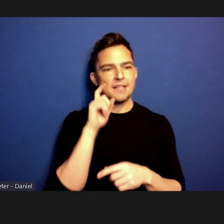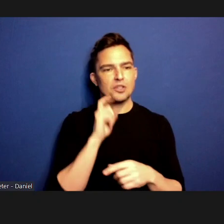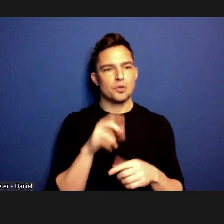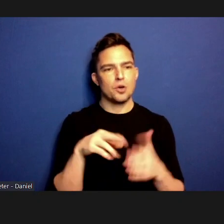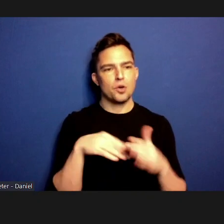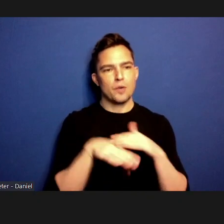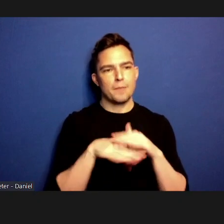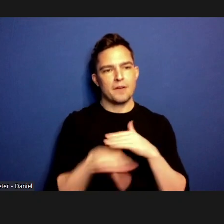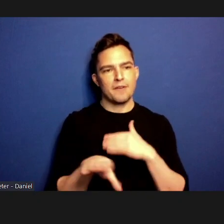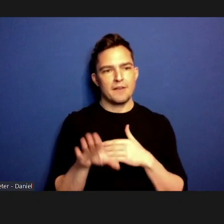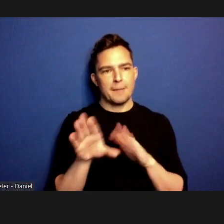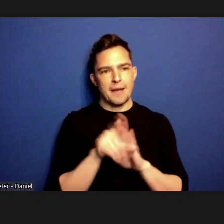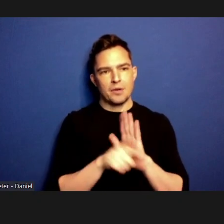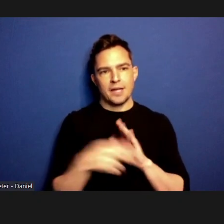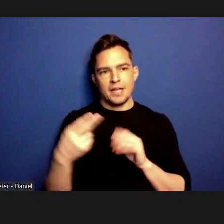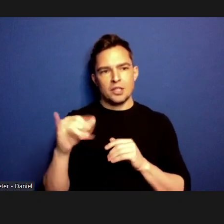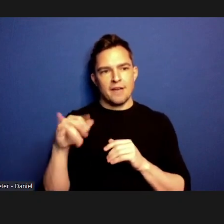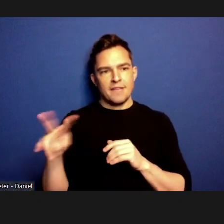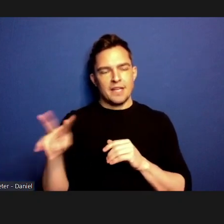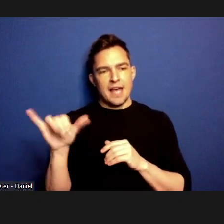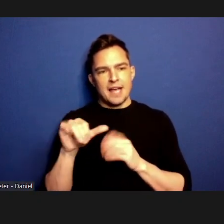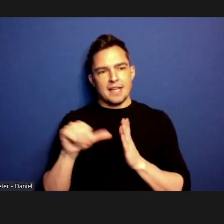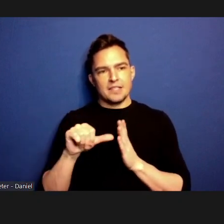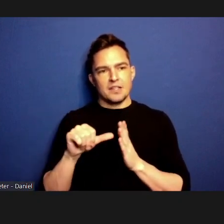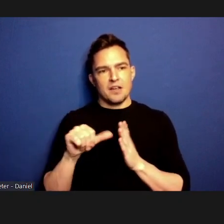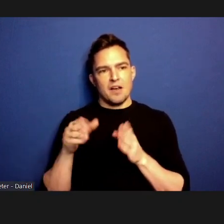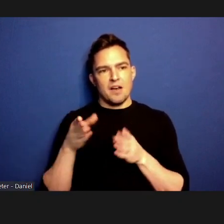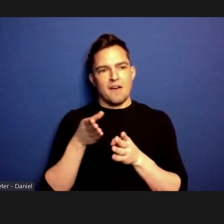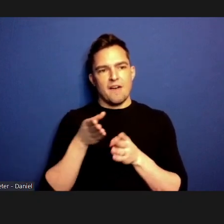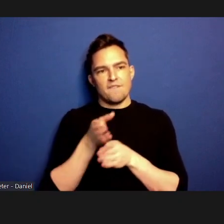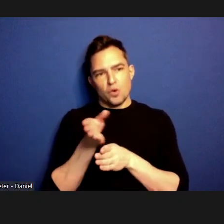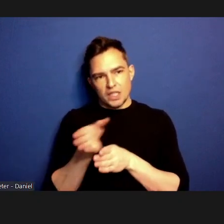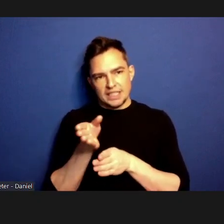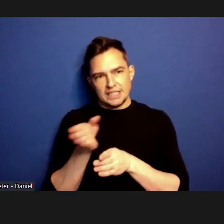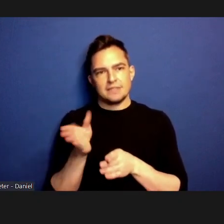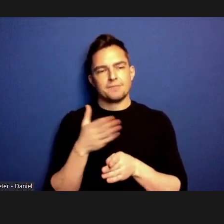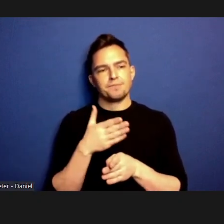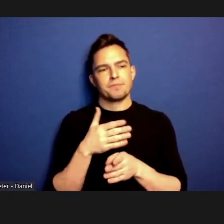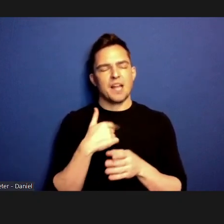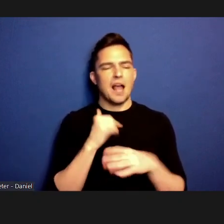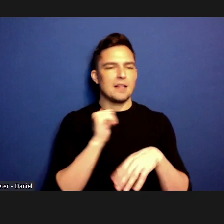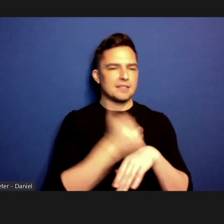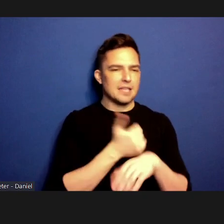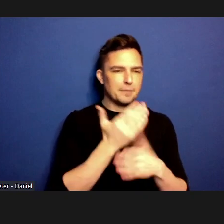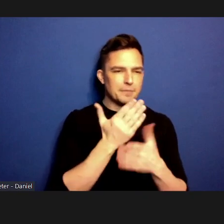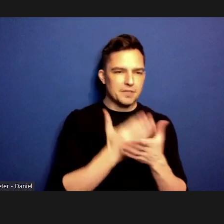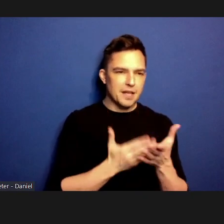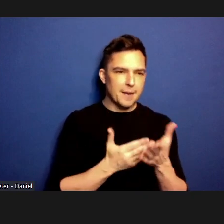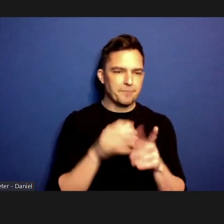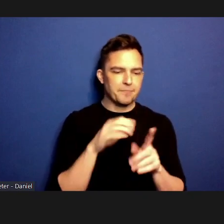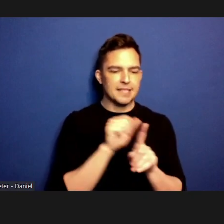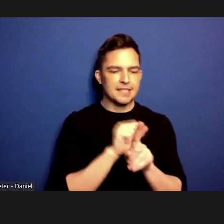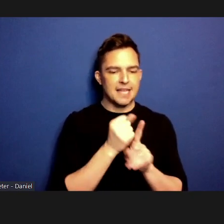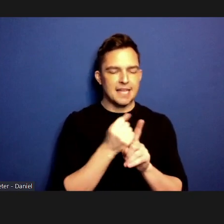background, HIV being a focus. I'll set some setting here, a scene. I'm setting a scene